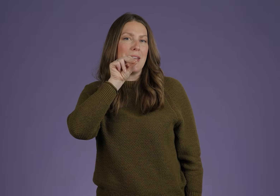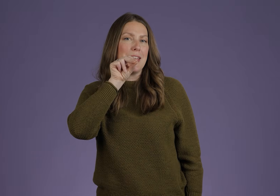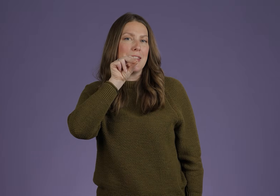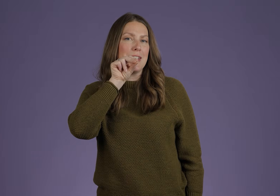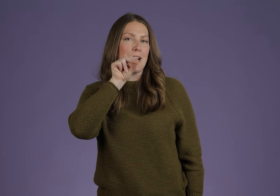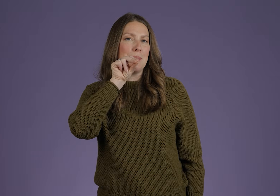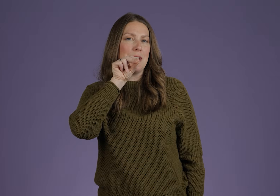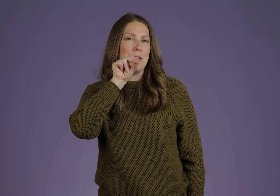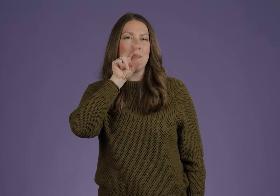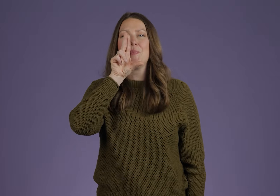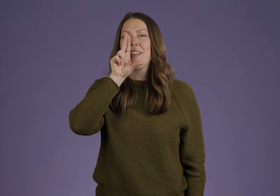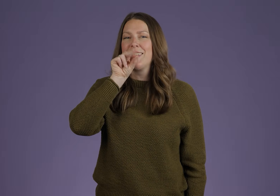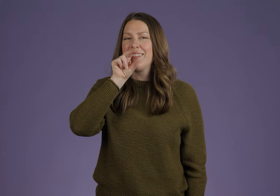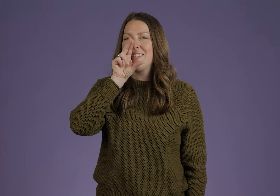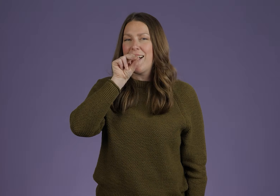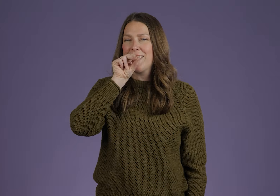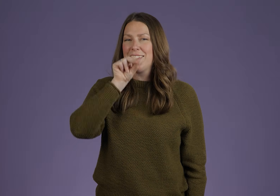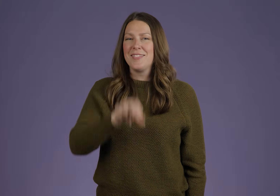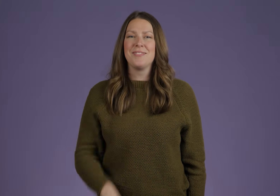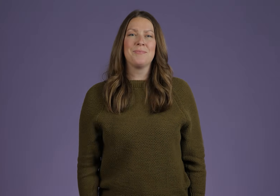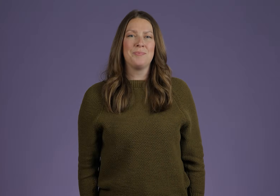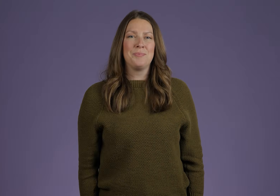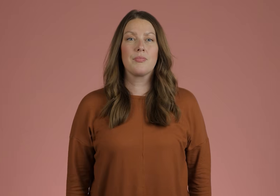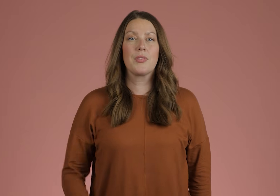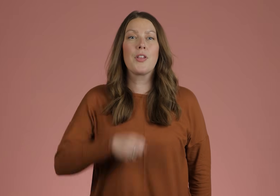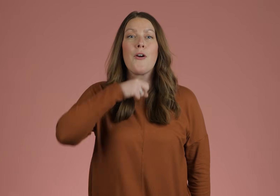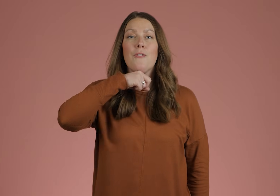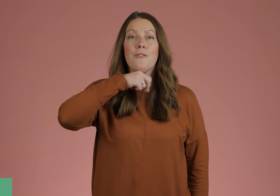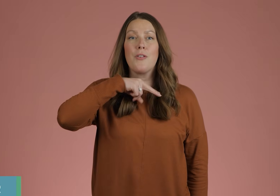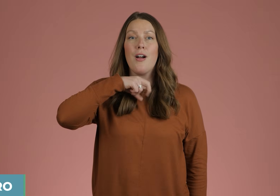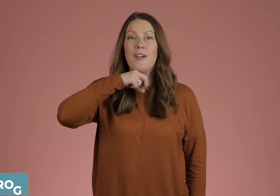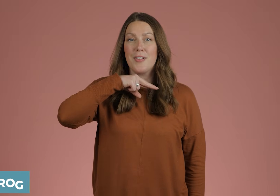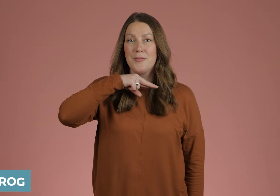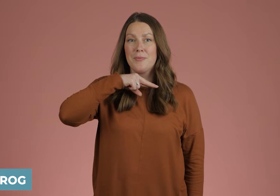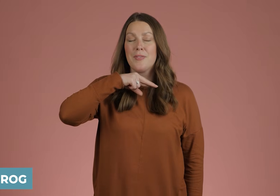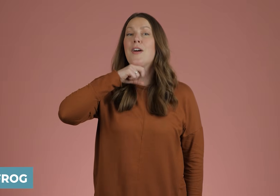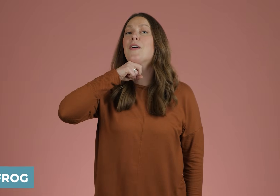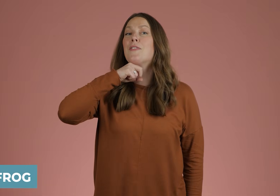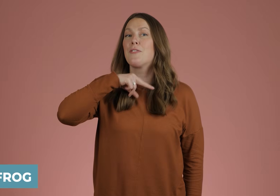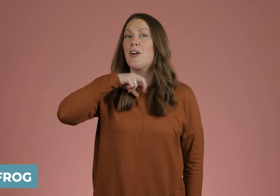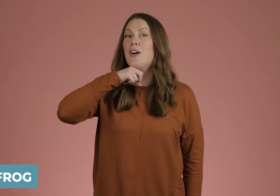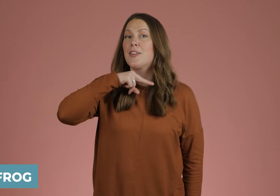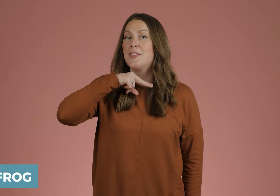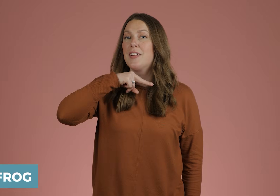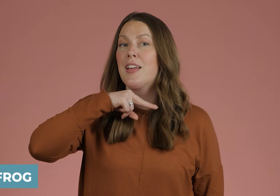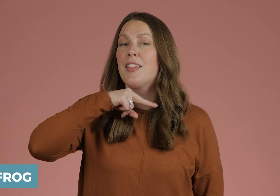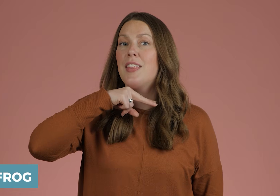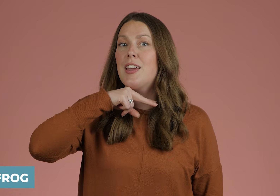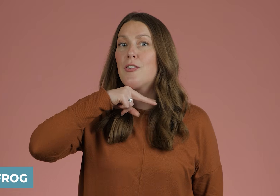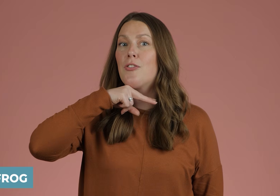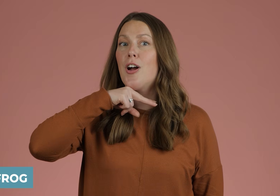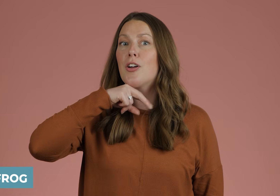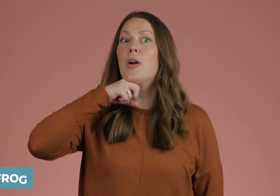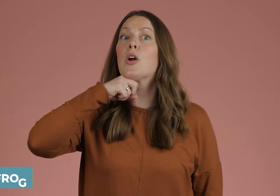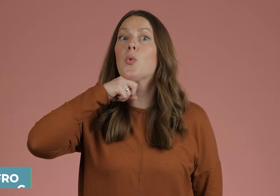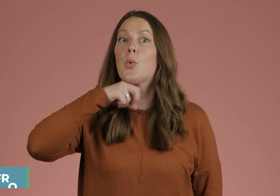making the duck's bill. Duck.